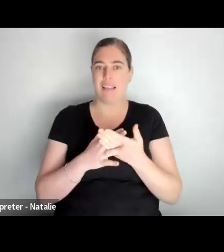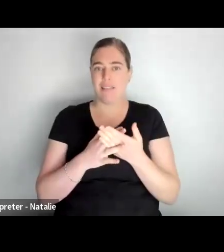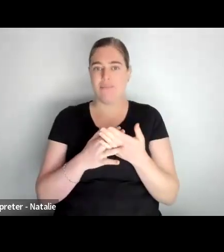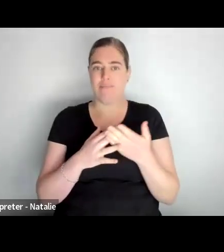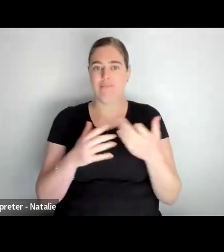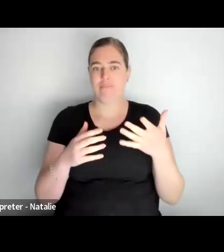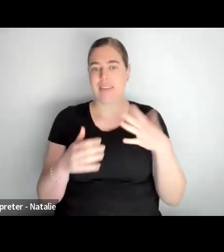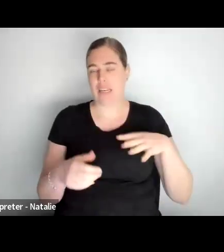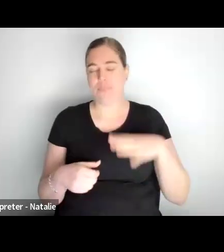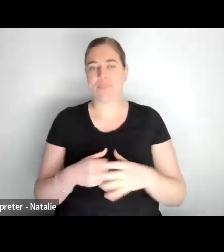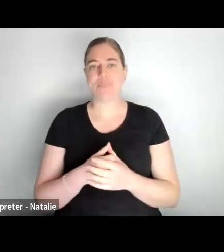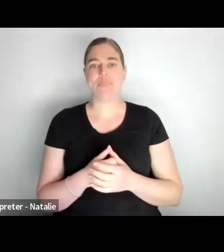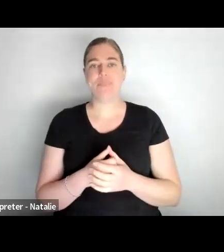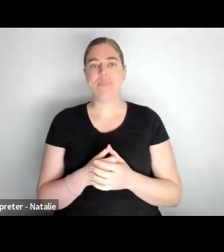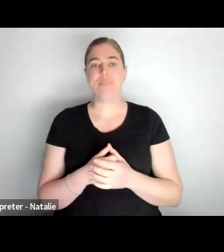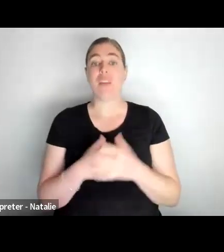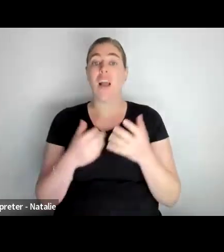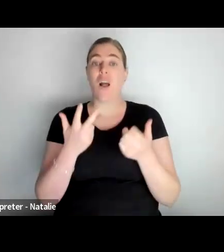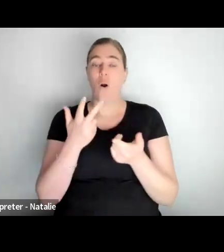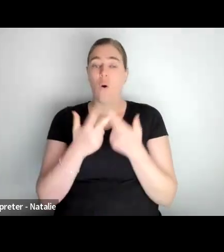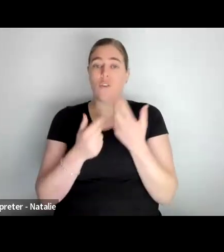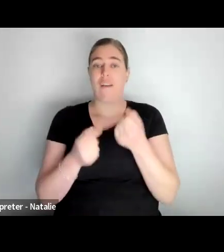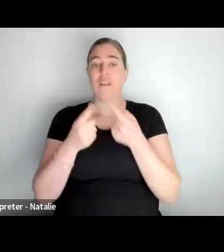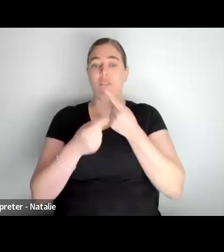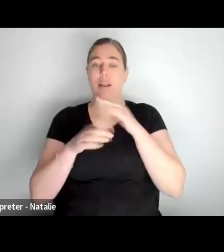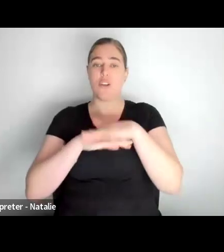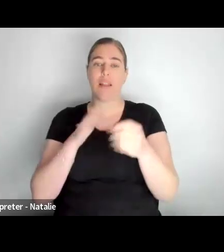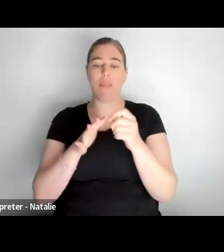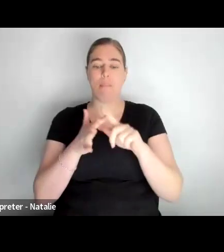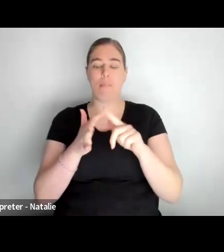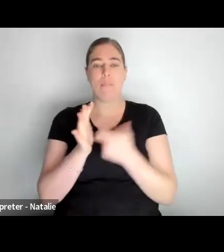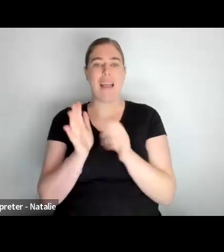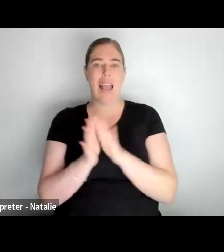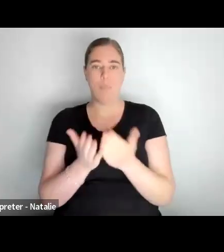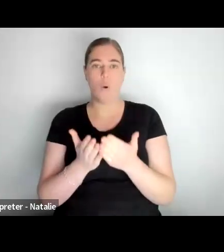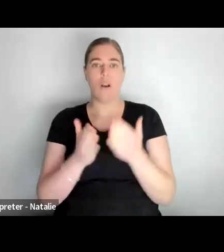to -- available on the handbook on the website and I think a link is just being